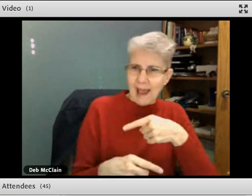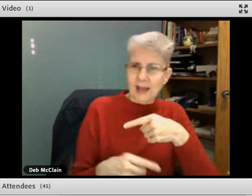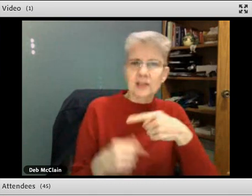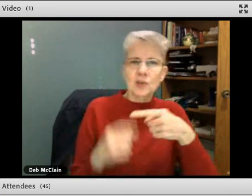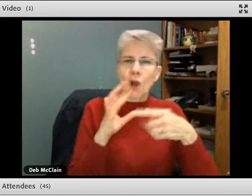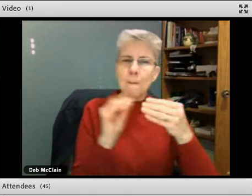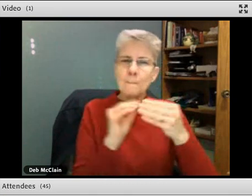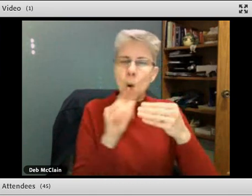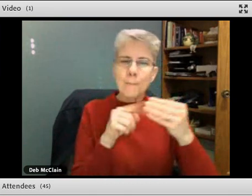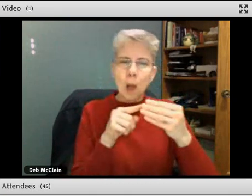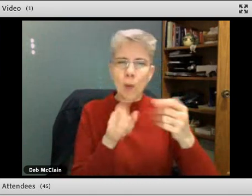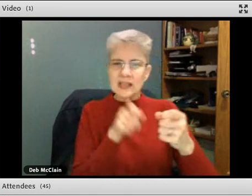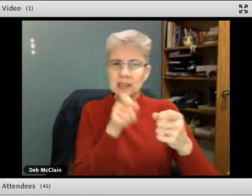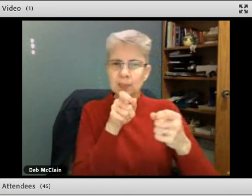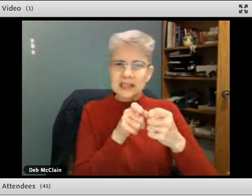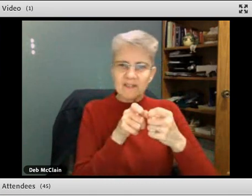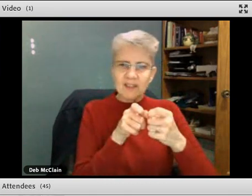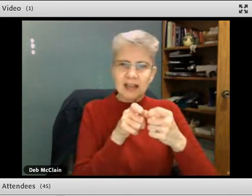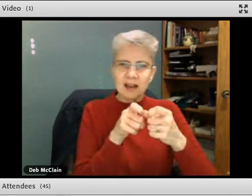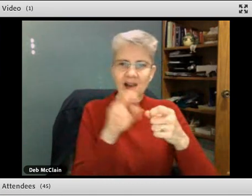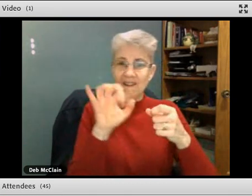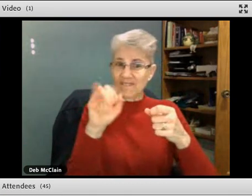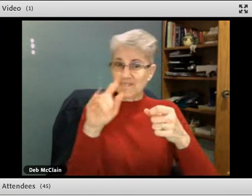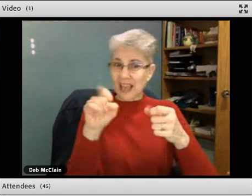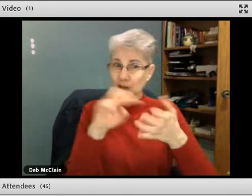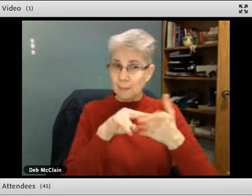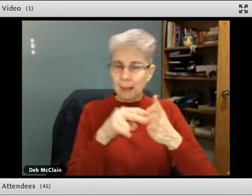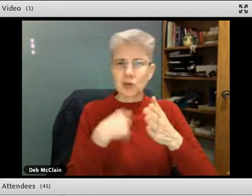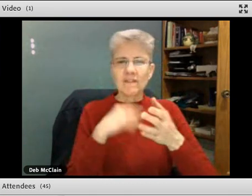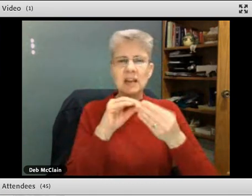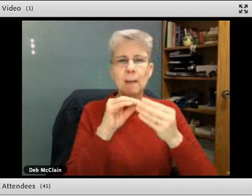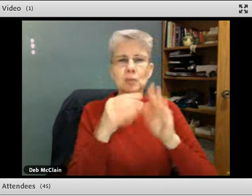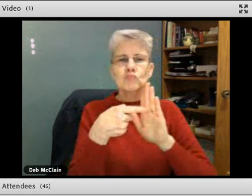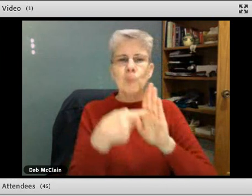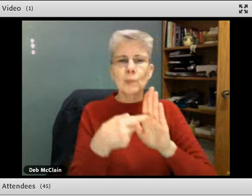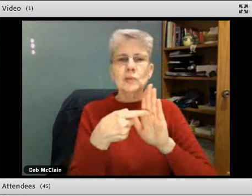but you have numbers that represent types of information.